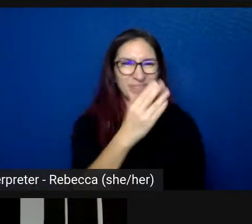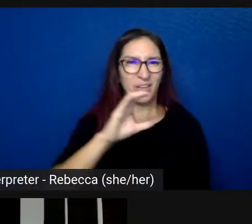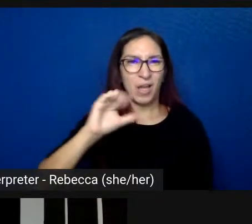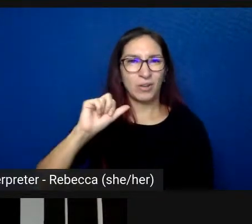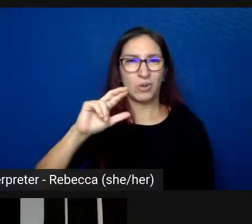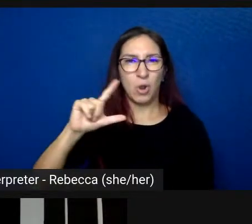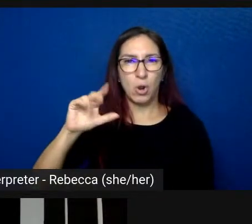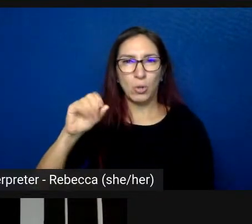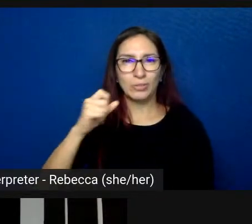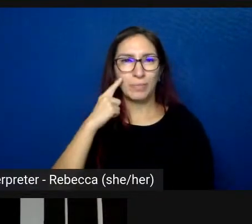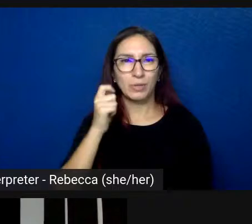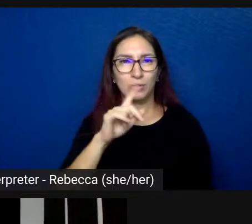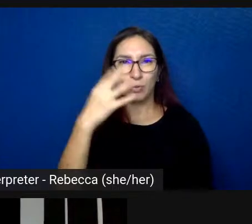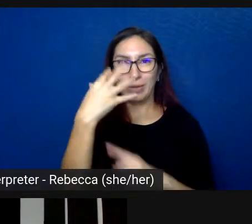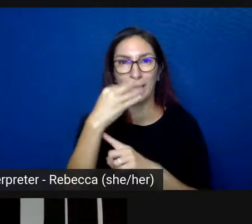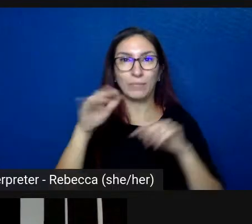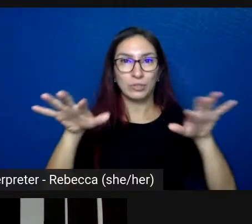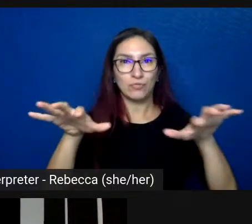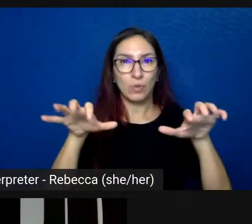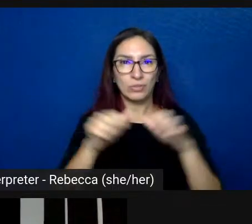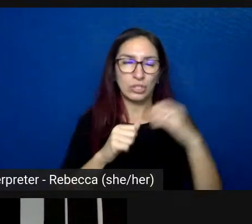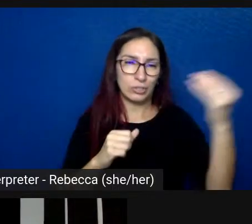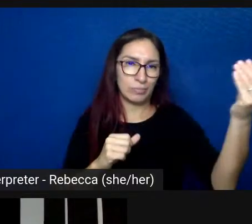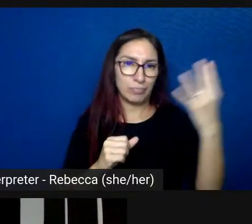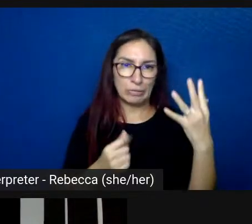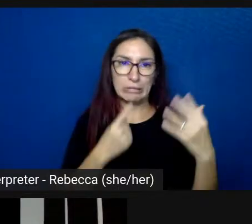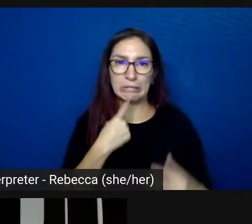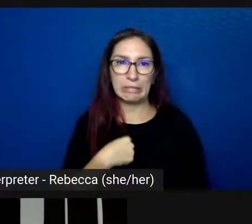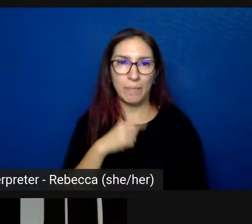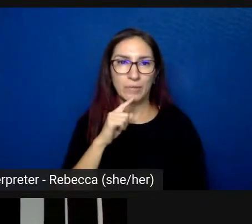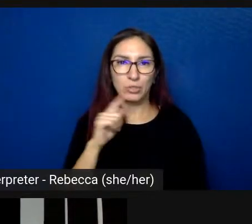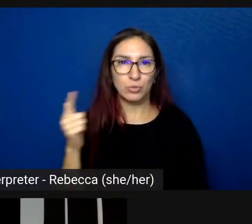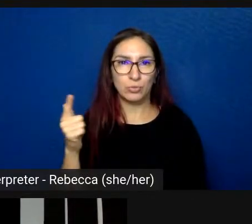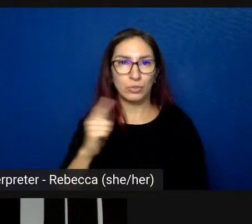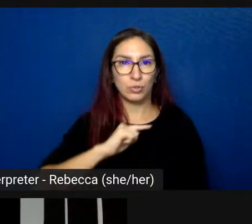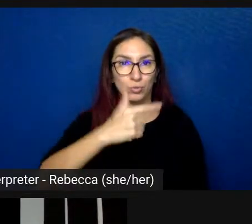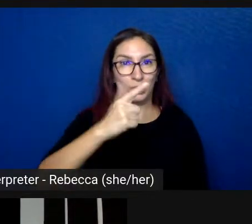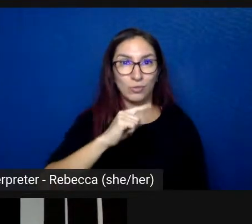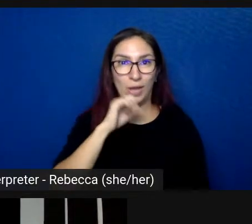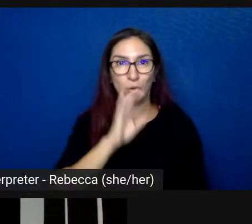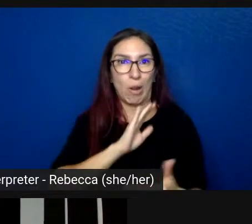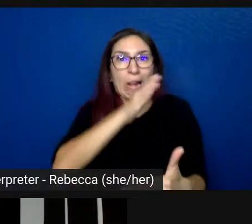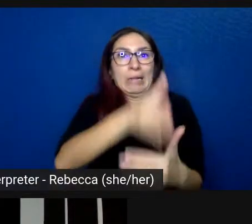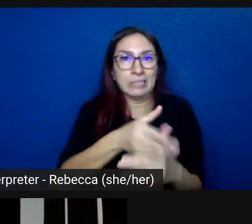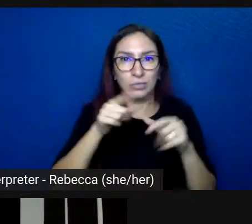have questions put them in the Q&A section in you have questions put them in the Q&A section in the chat area. I have a couple to start with.